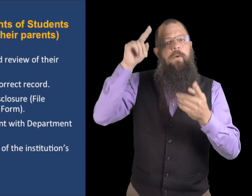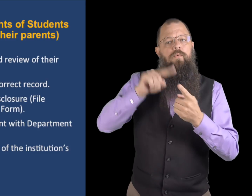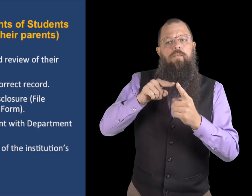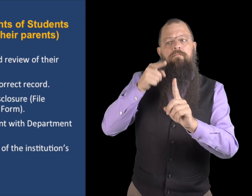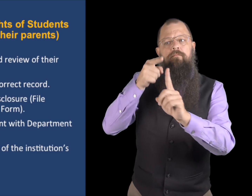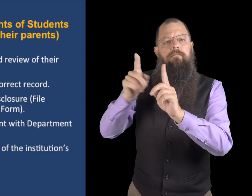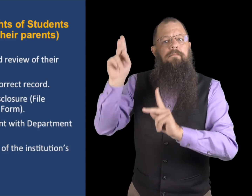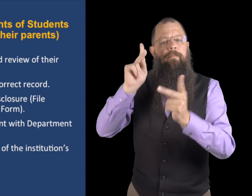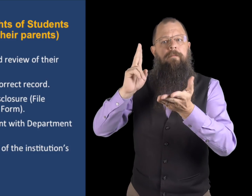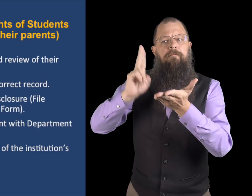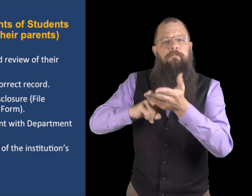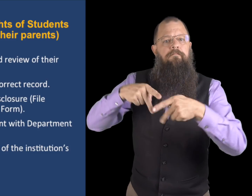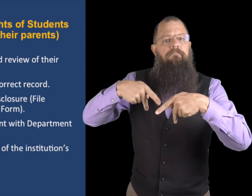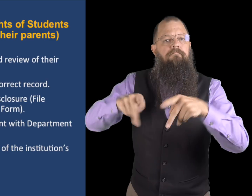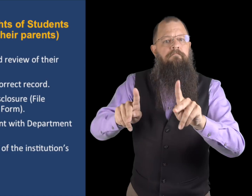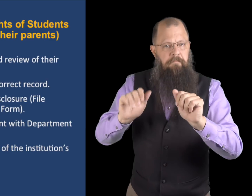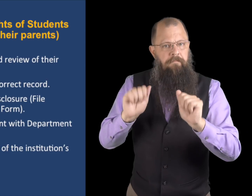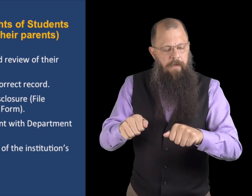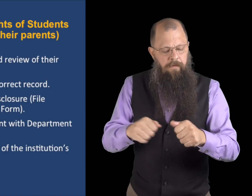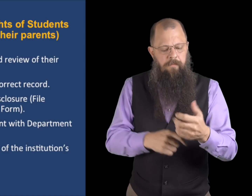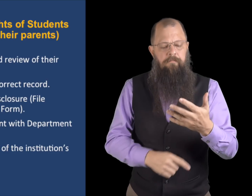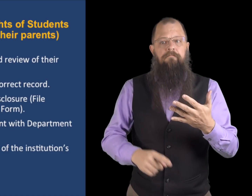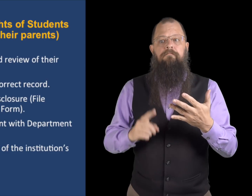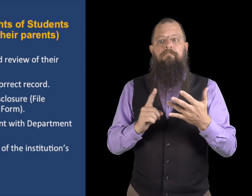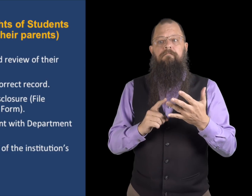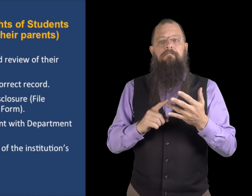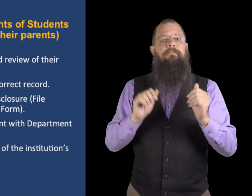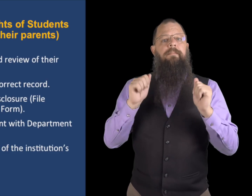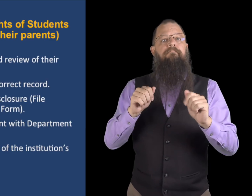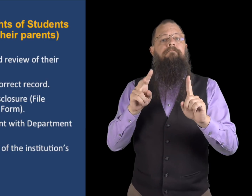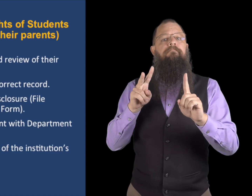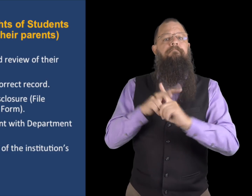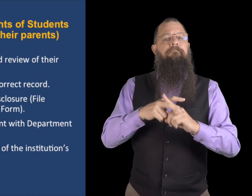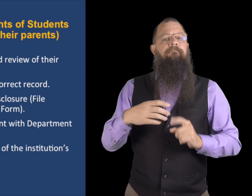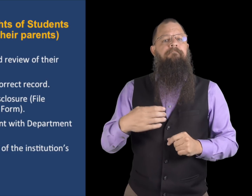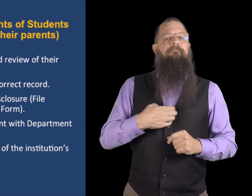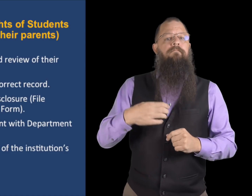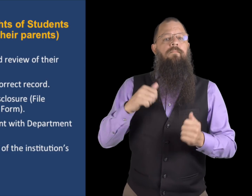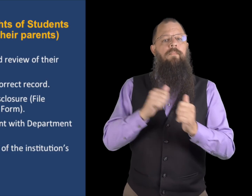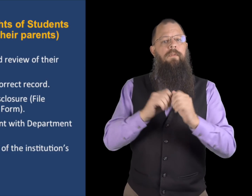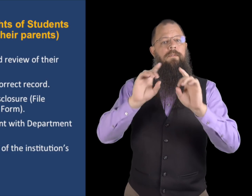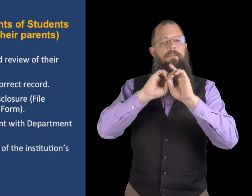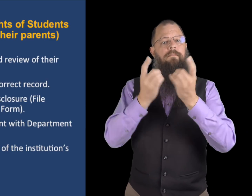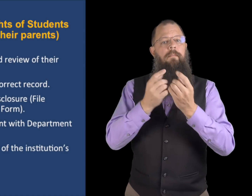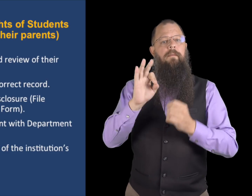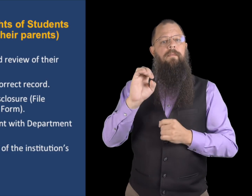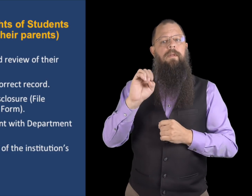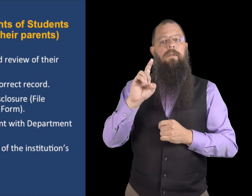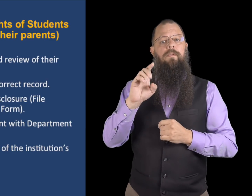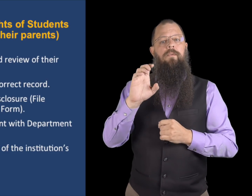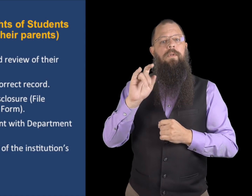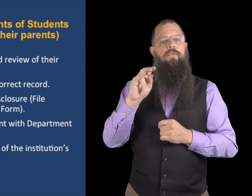be signed to allow information be shared with certain individuals, a process for